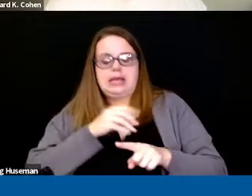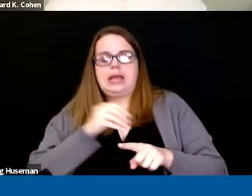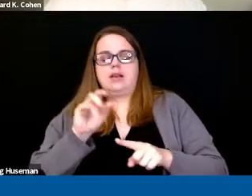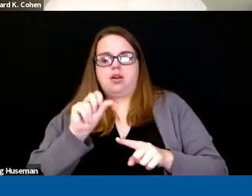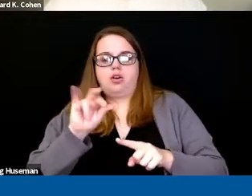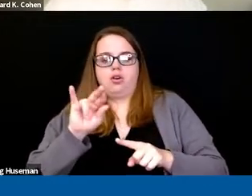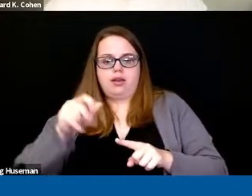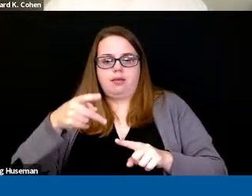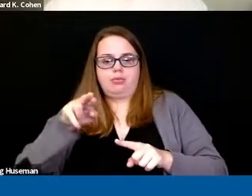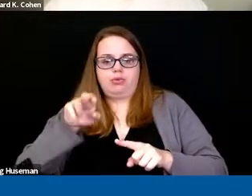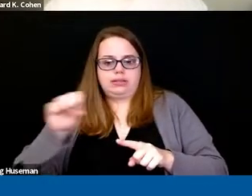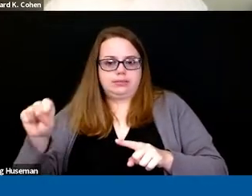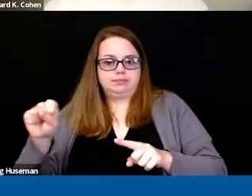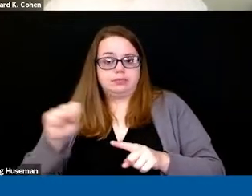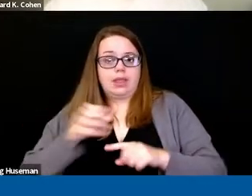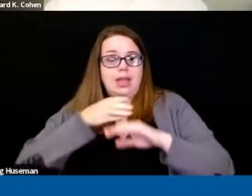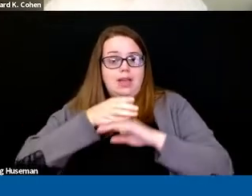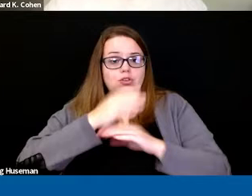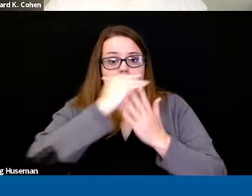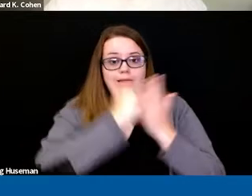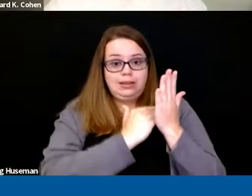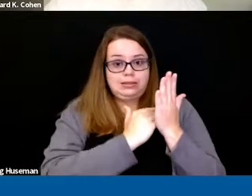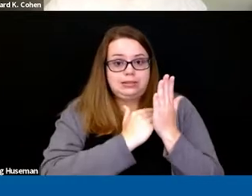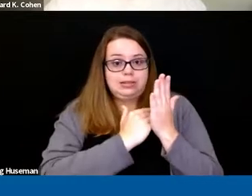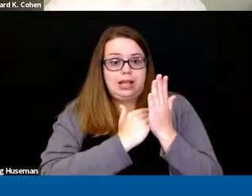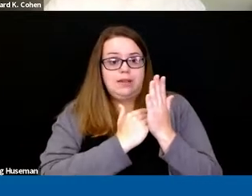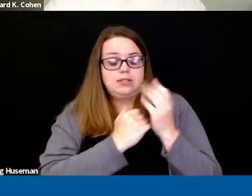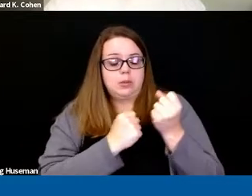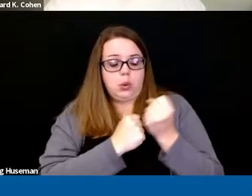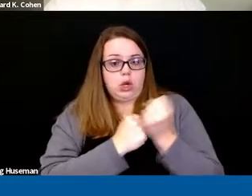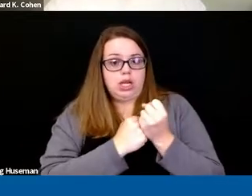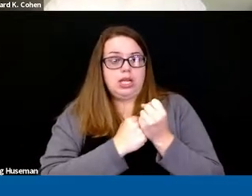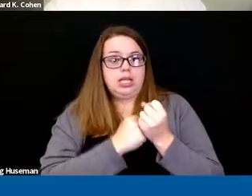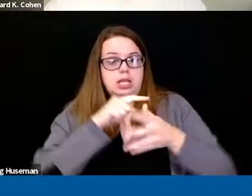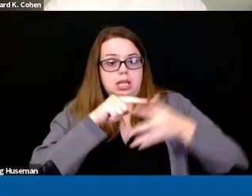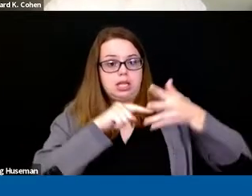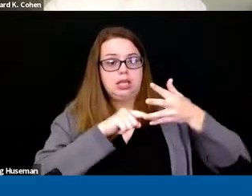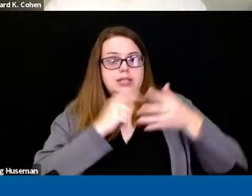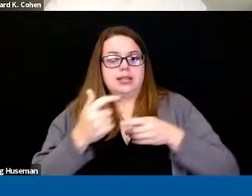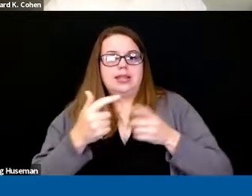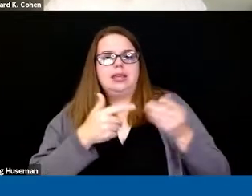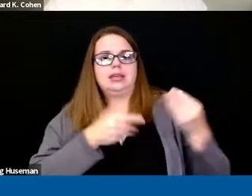After the explicit list of Supported States and Properties, is the Inherited States and Properties.